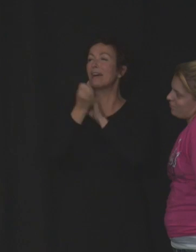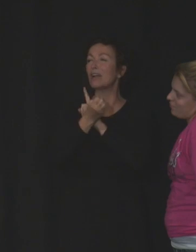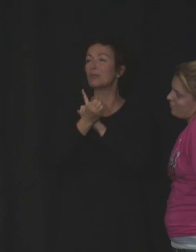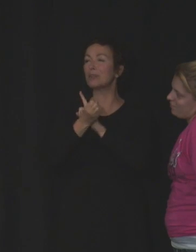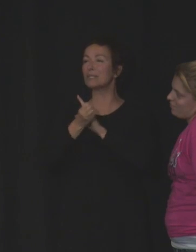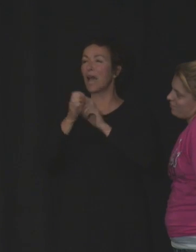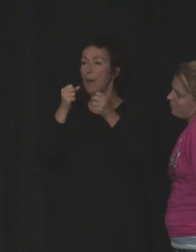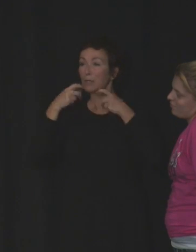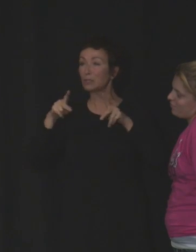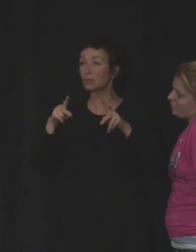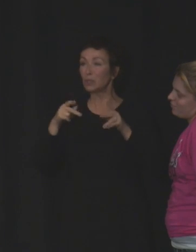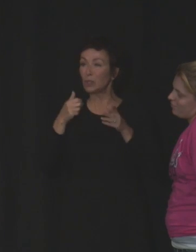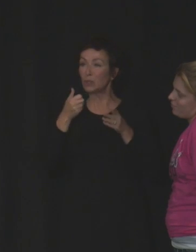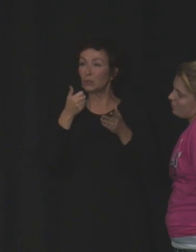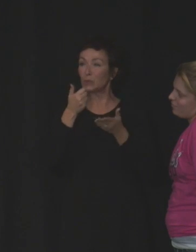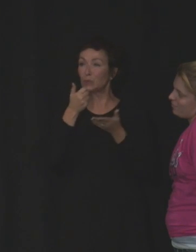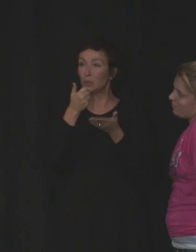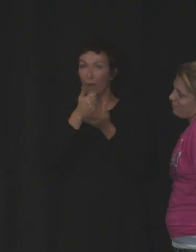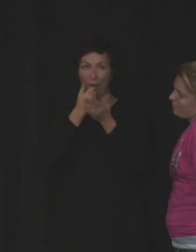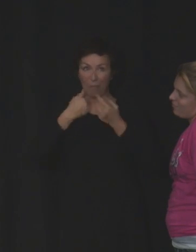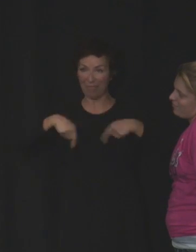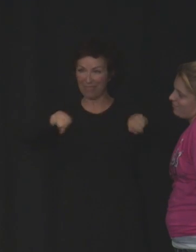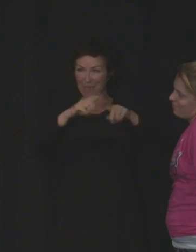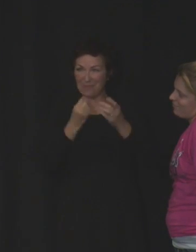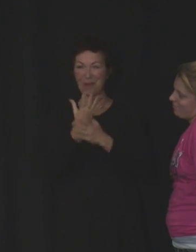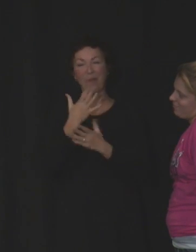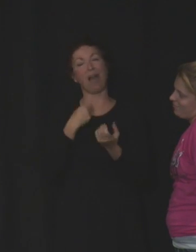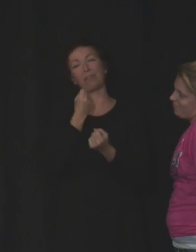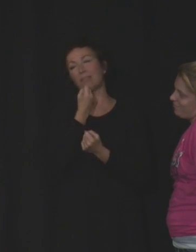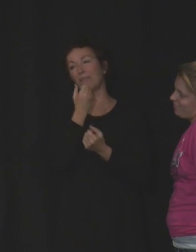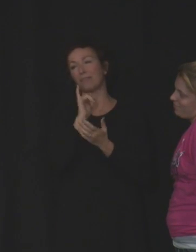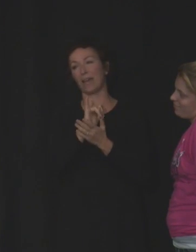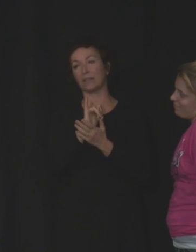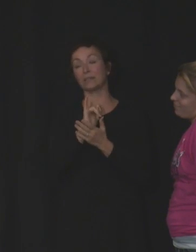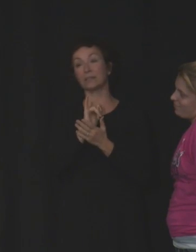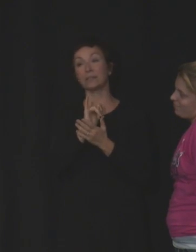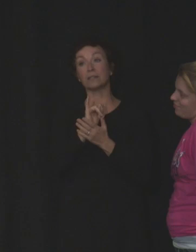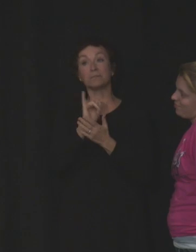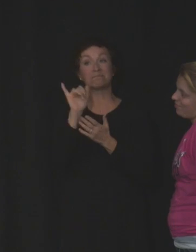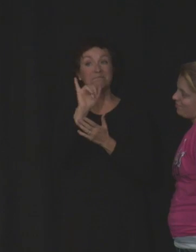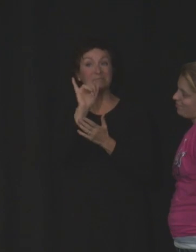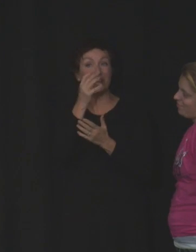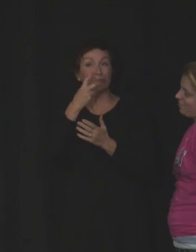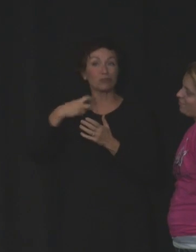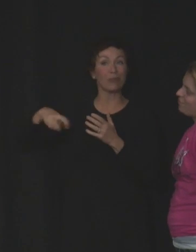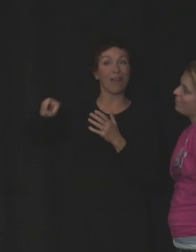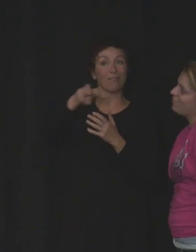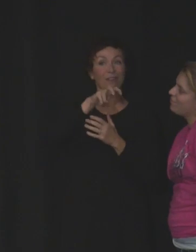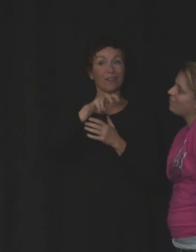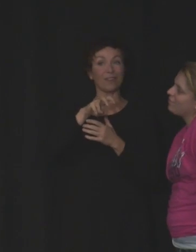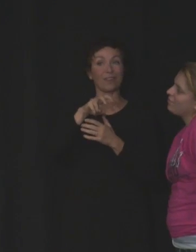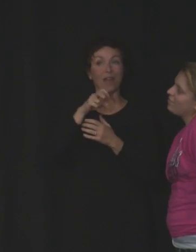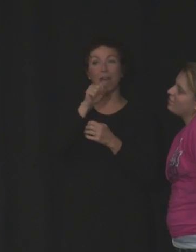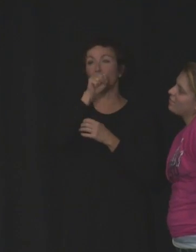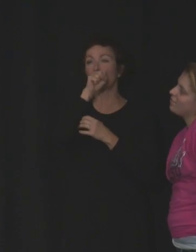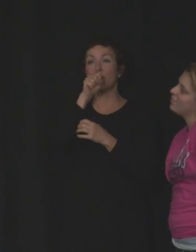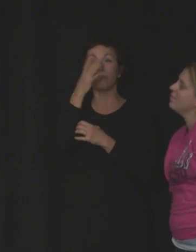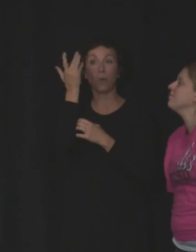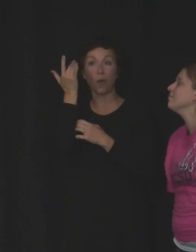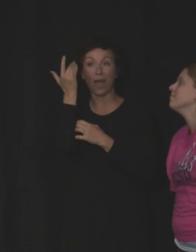to help them grow. So I loved doing that. Travel I loved because I could tell the Gallaudet story.